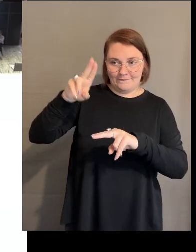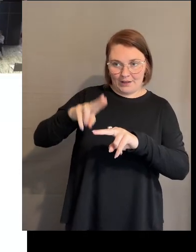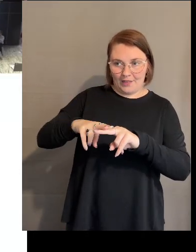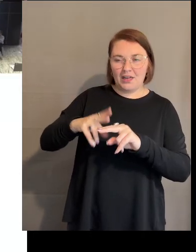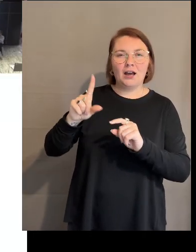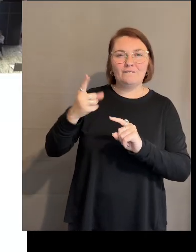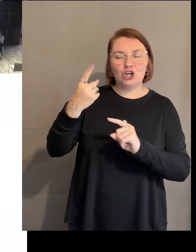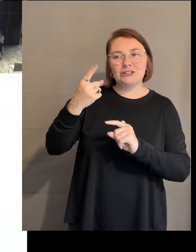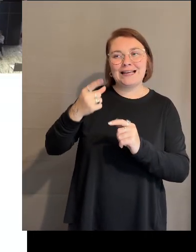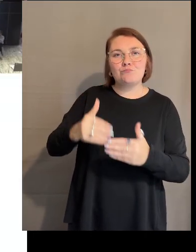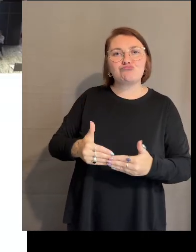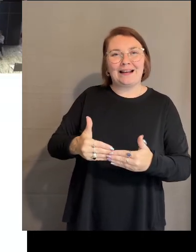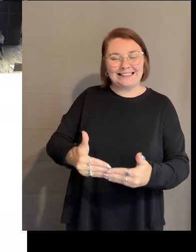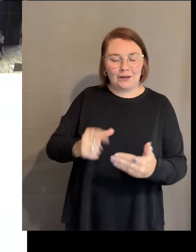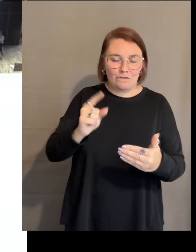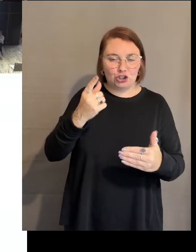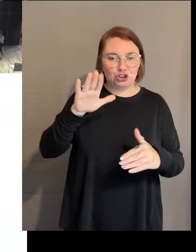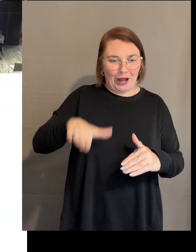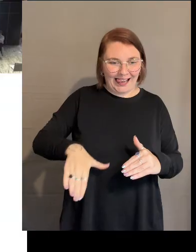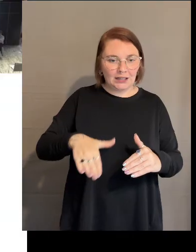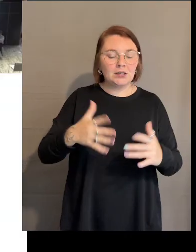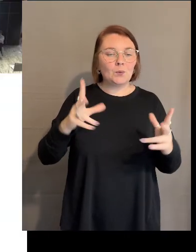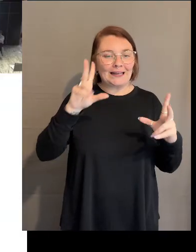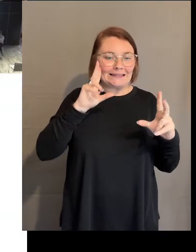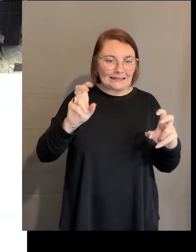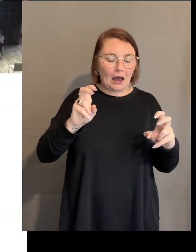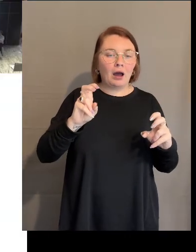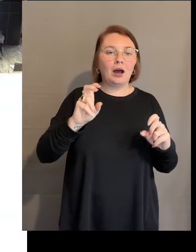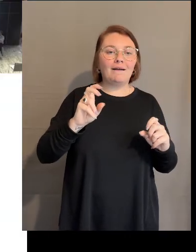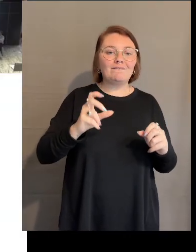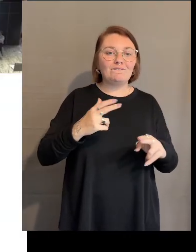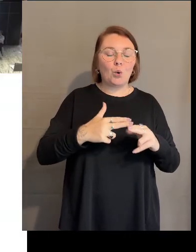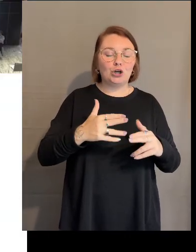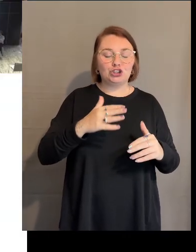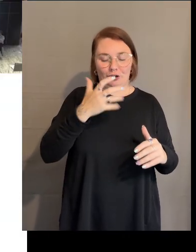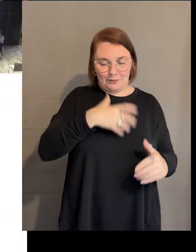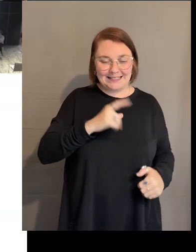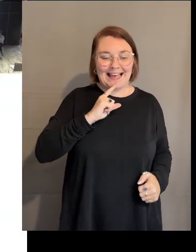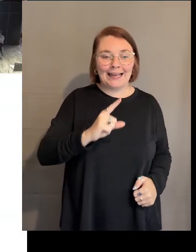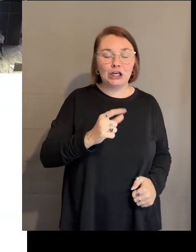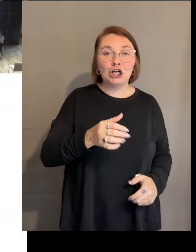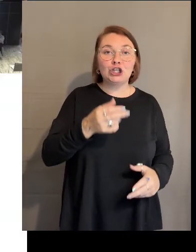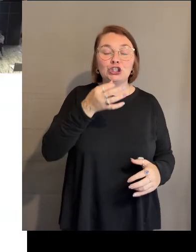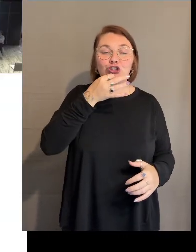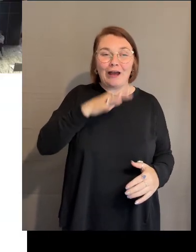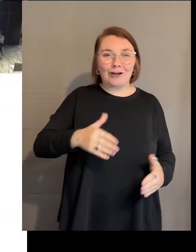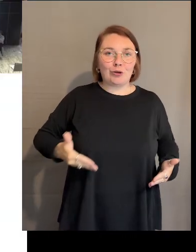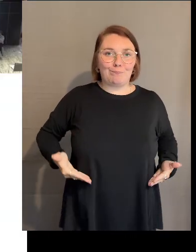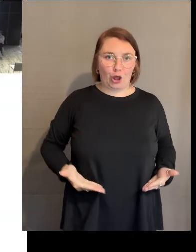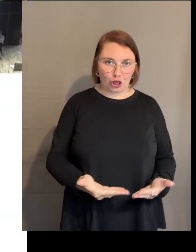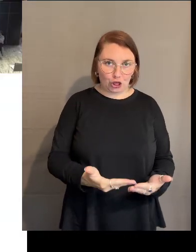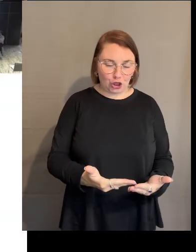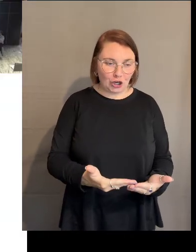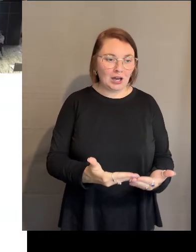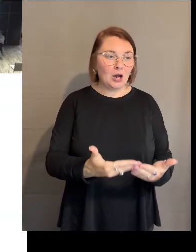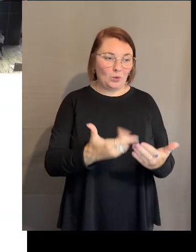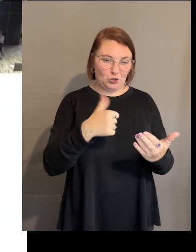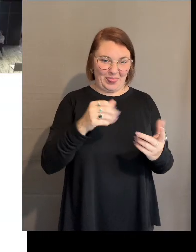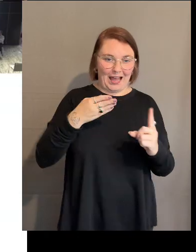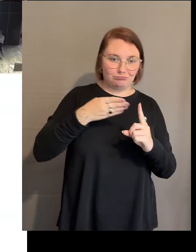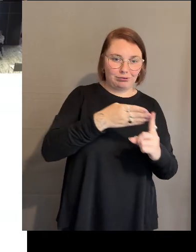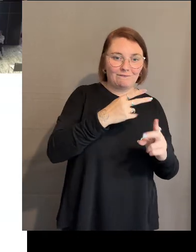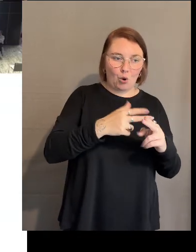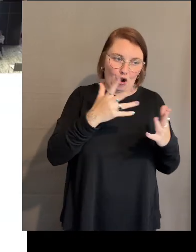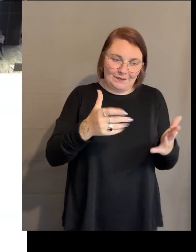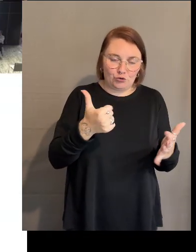Childbirth, first childbirth. That, for methodological reason, that solves some of the problems, but we…